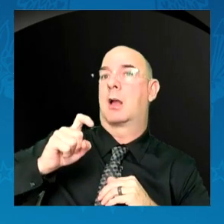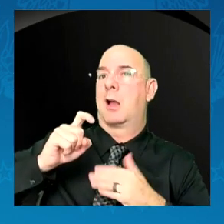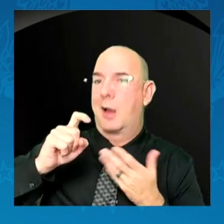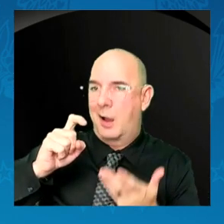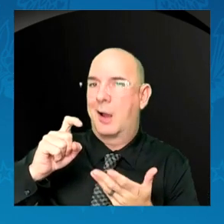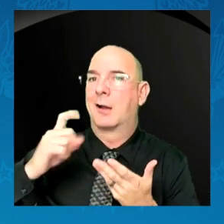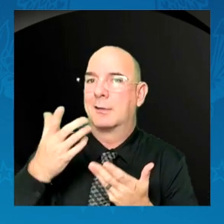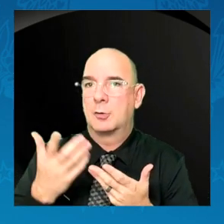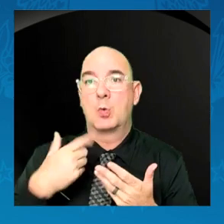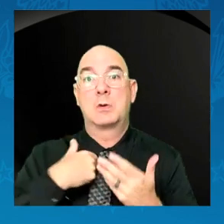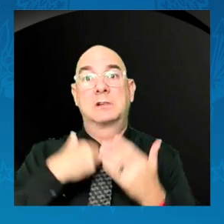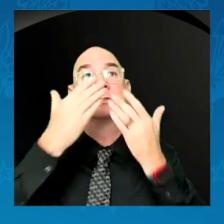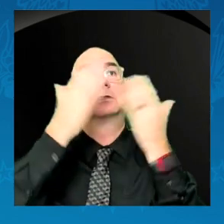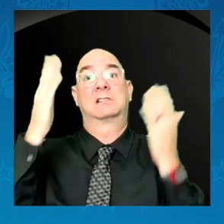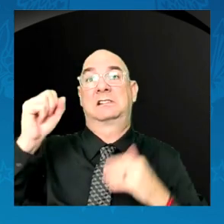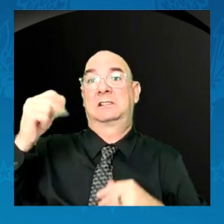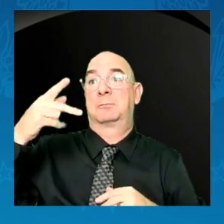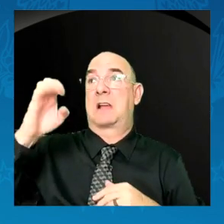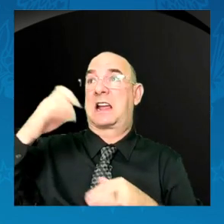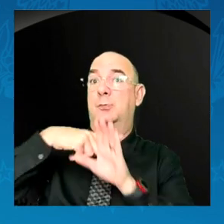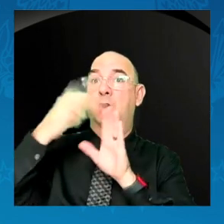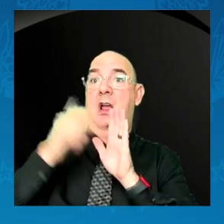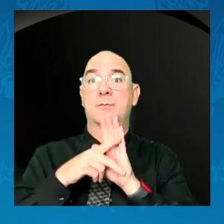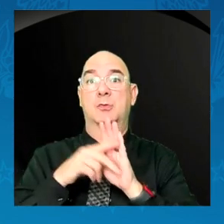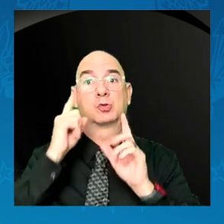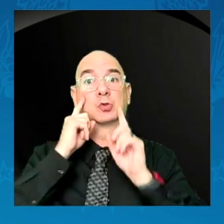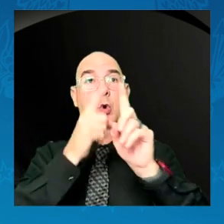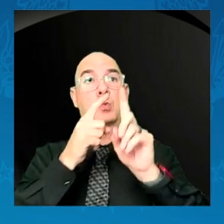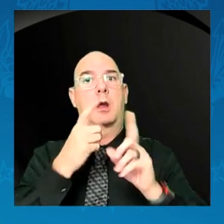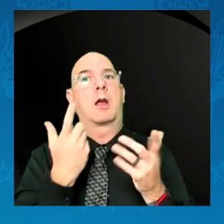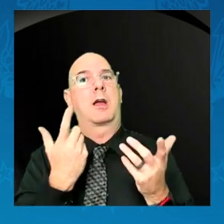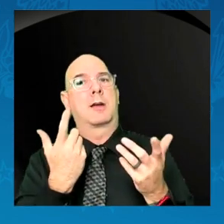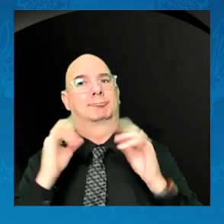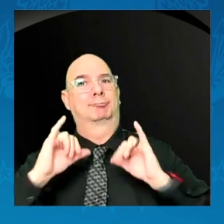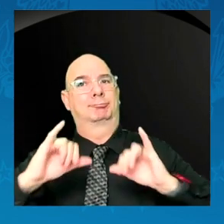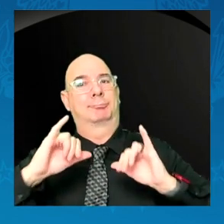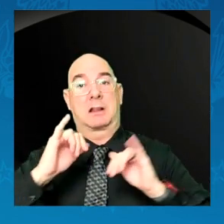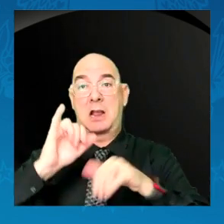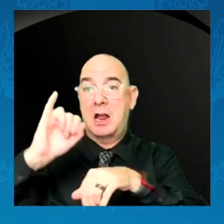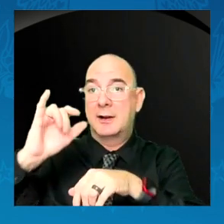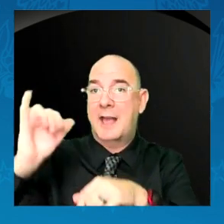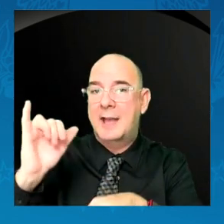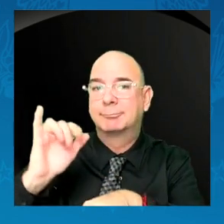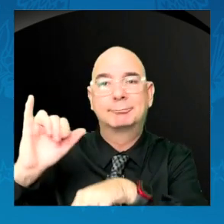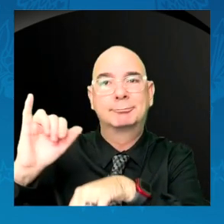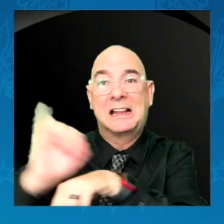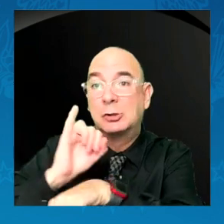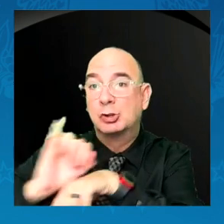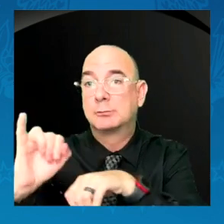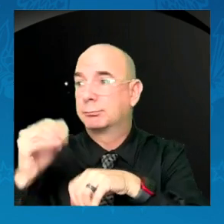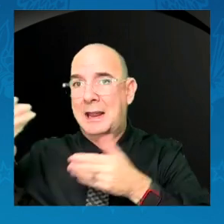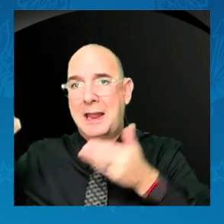Things like collective efforts for unpaid internships, shared hiring actions for early career candidates and something that I think we all need to do